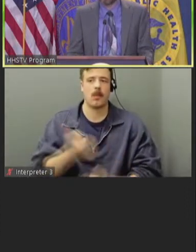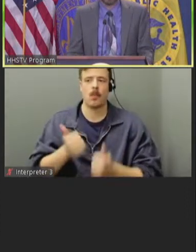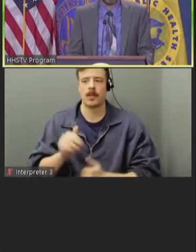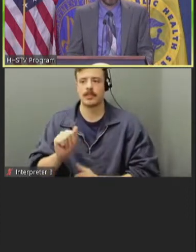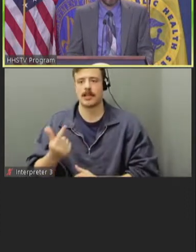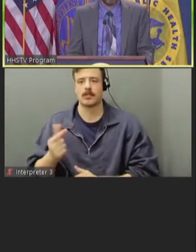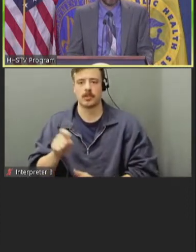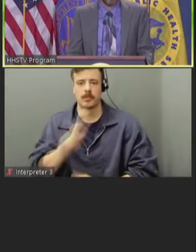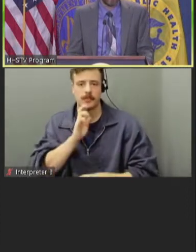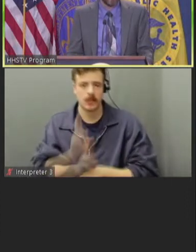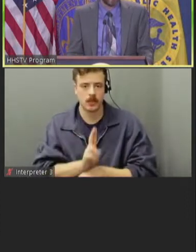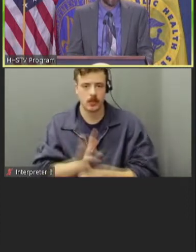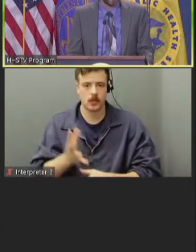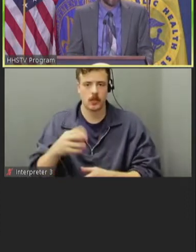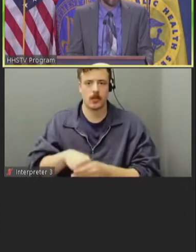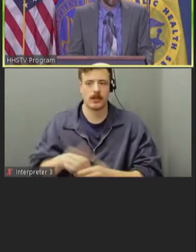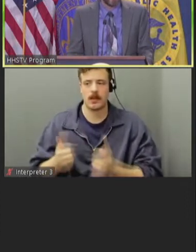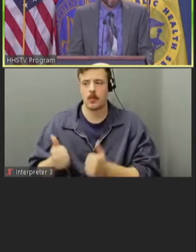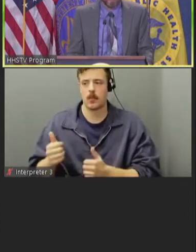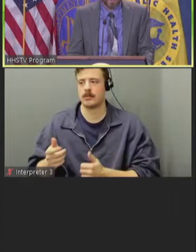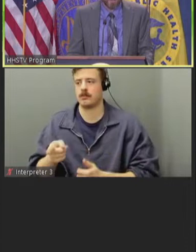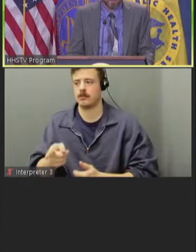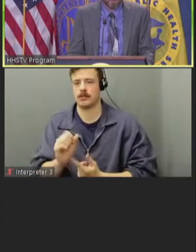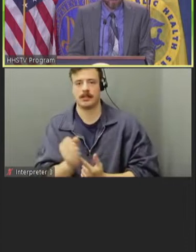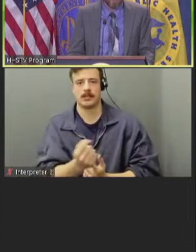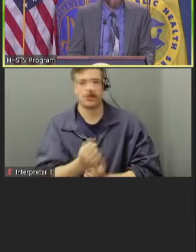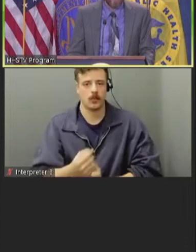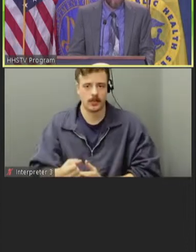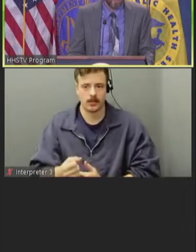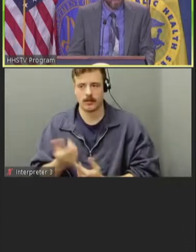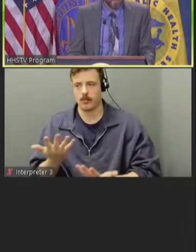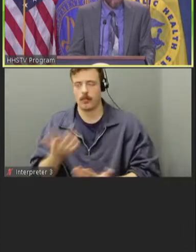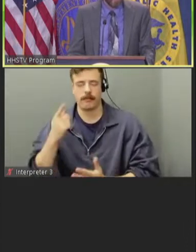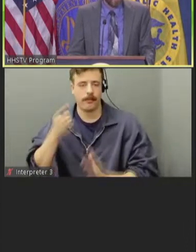should be used within which given situations and the goals of the vaccine. And finally,